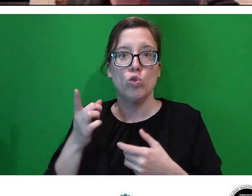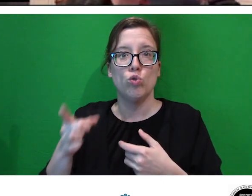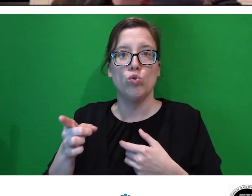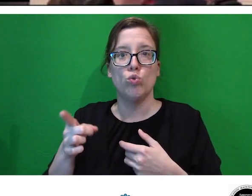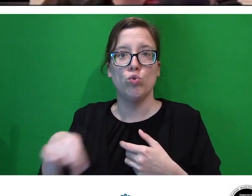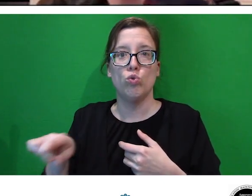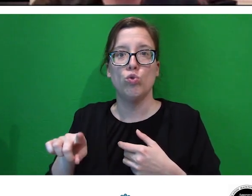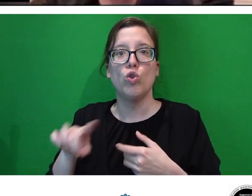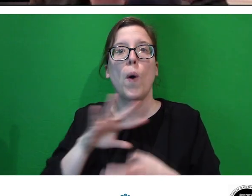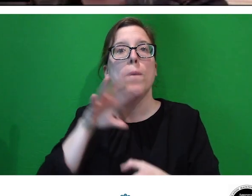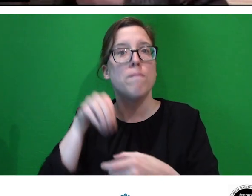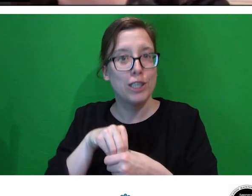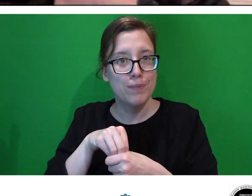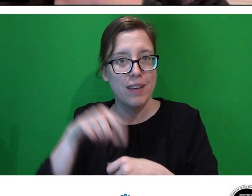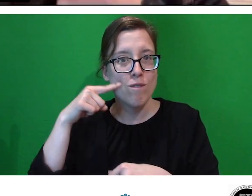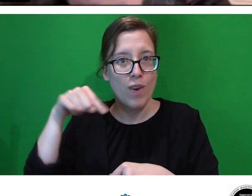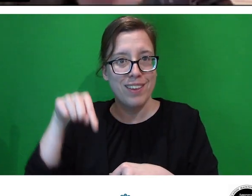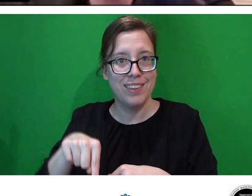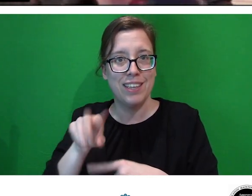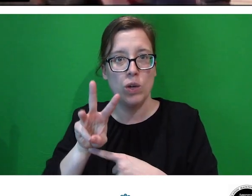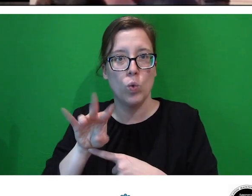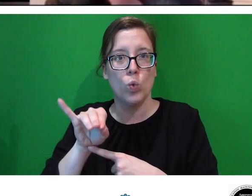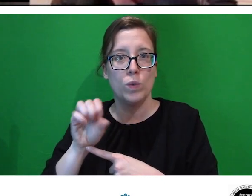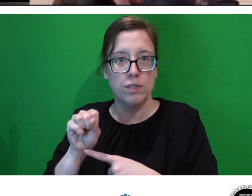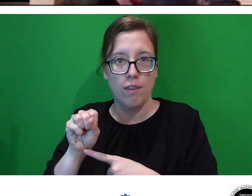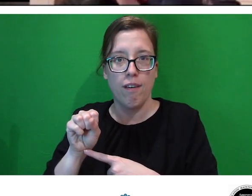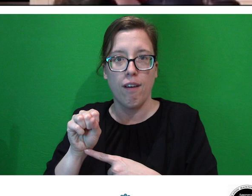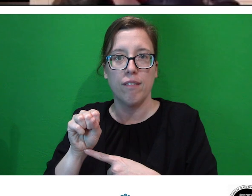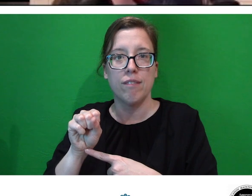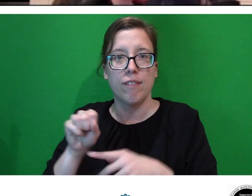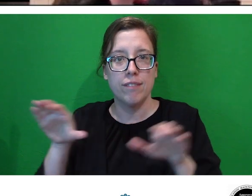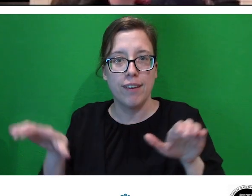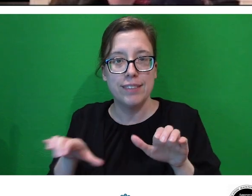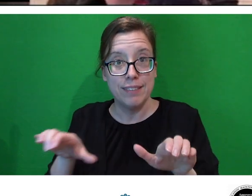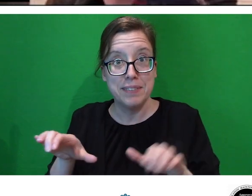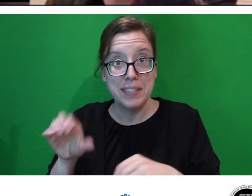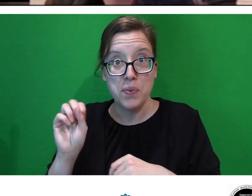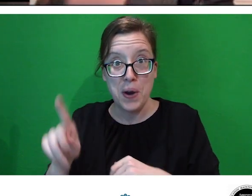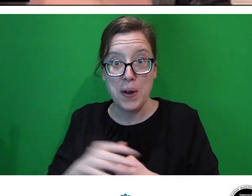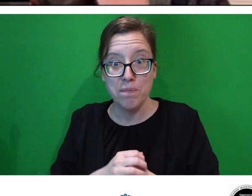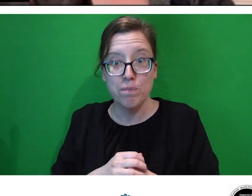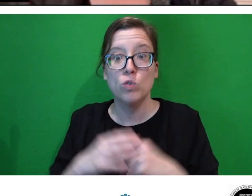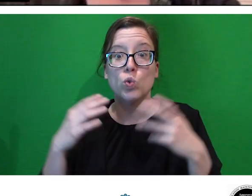so I'm going to take it down in just a second. If you do reach out to me, please let me know that